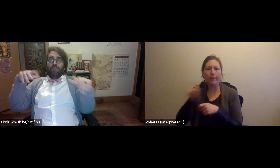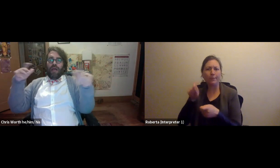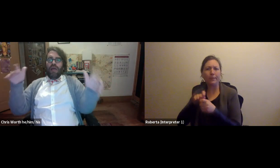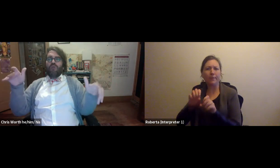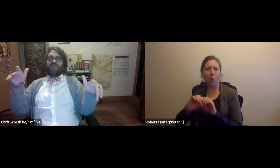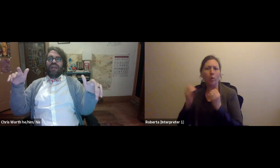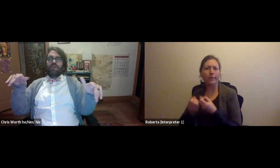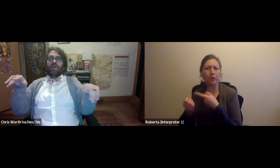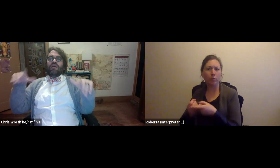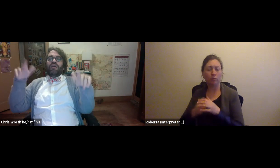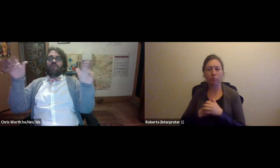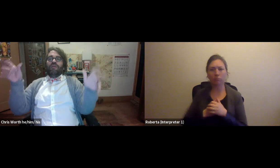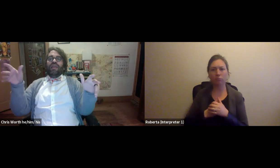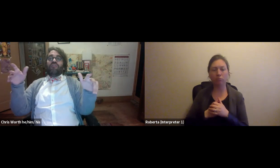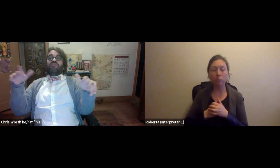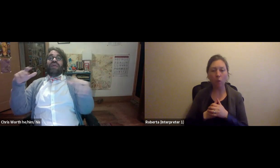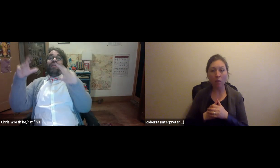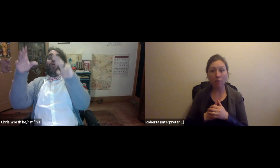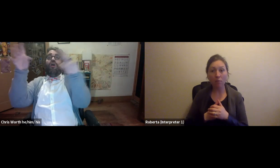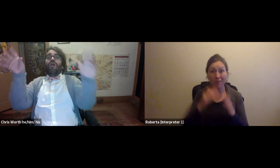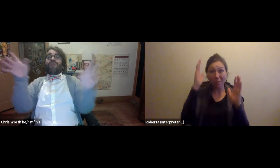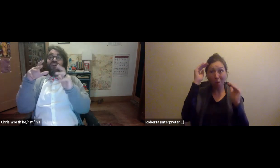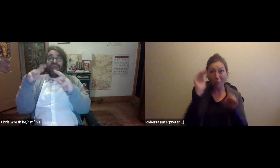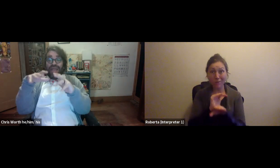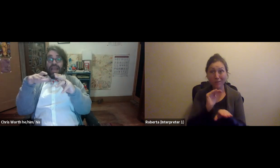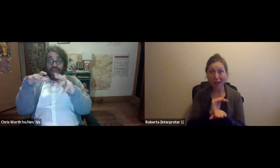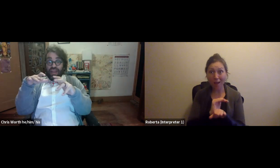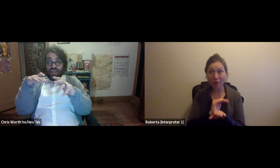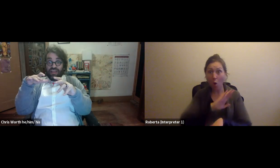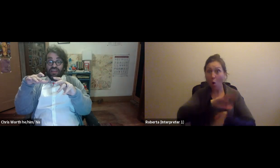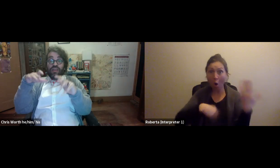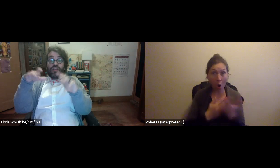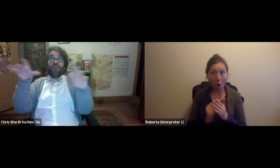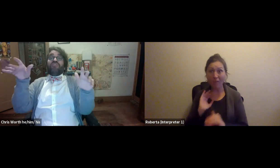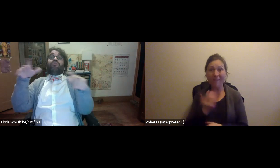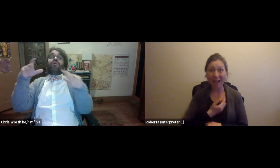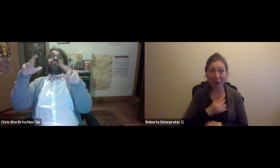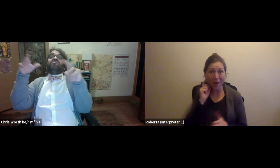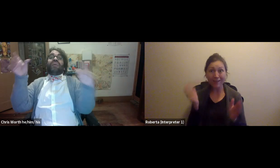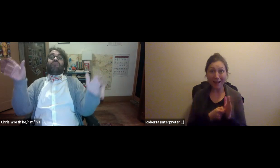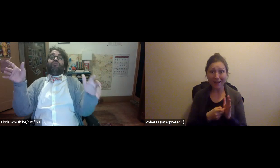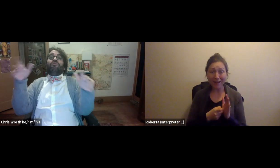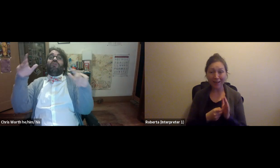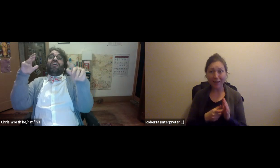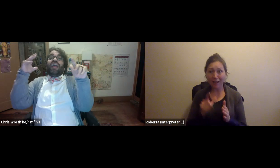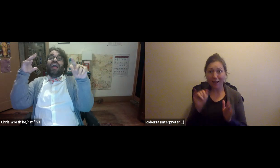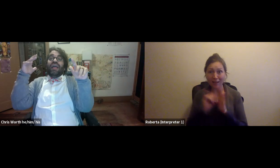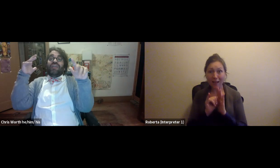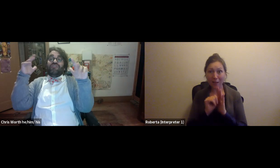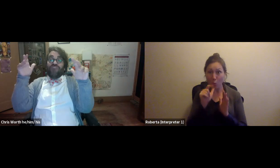I hope tonight that we can understand that all of our identity goes into our sexual and gender,